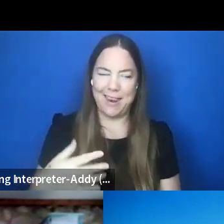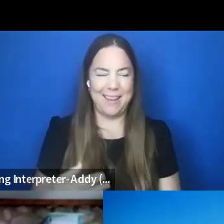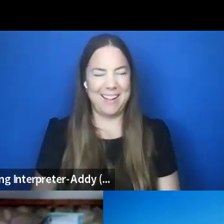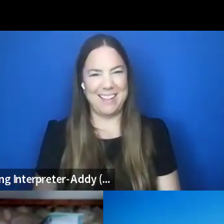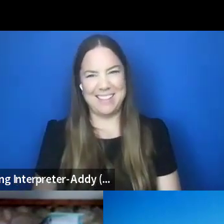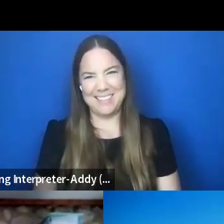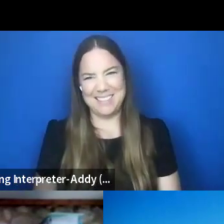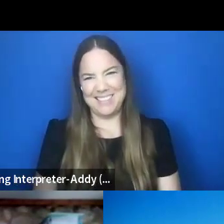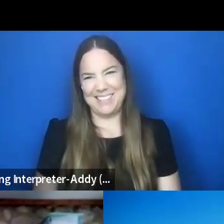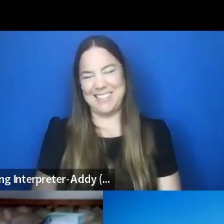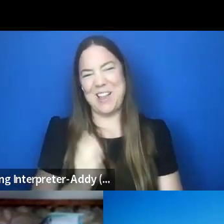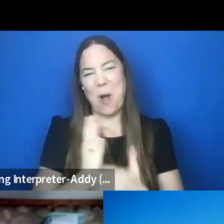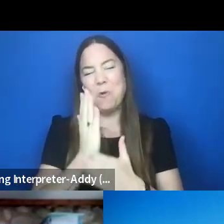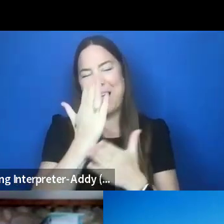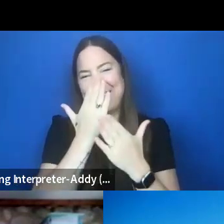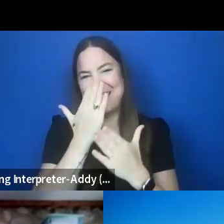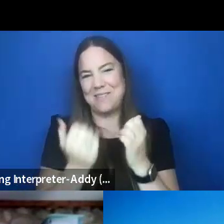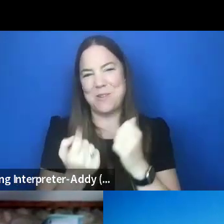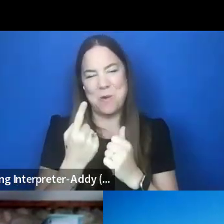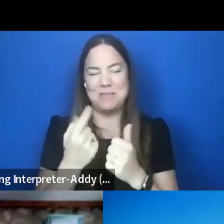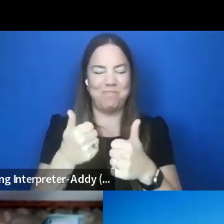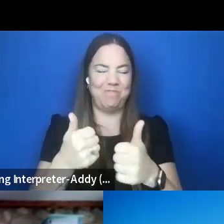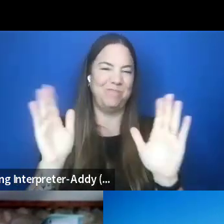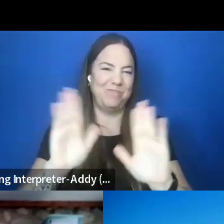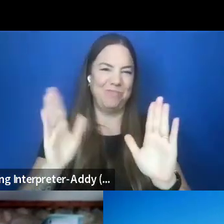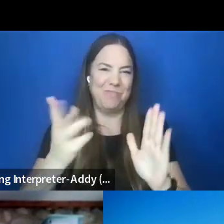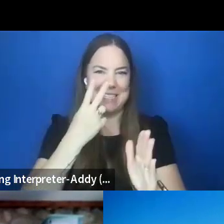Don Dew: alright. Thank you all. We will see you in October.